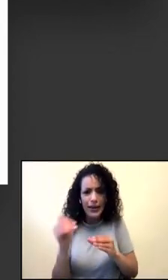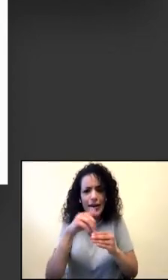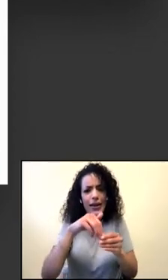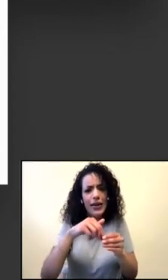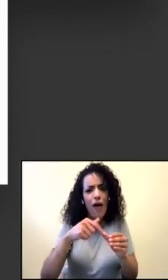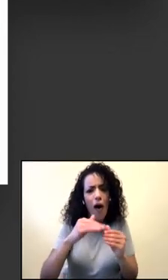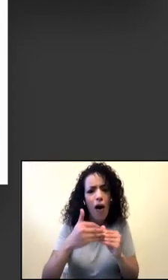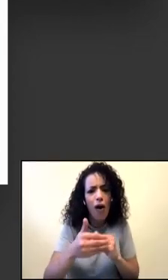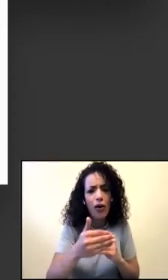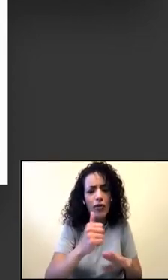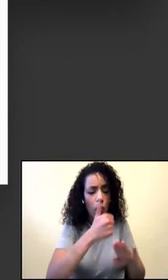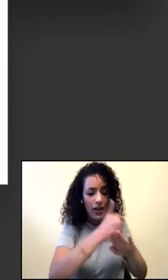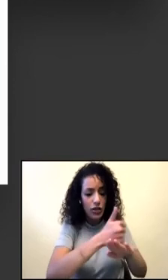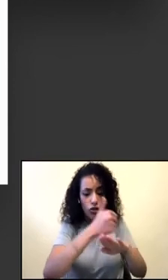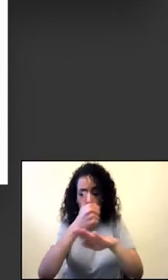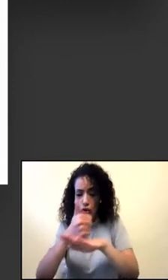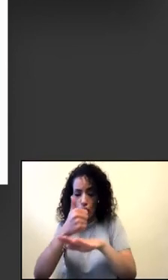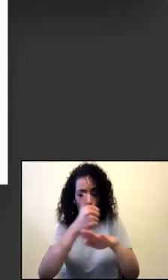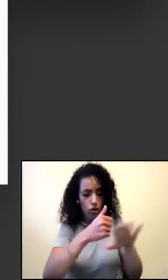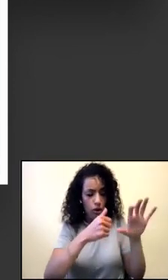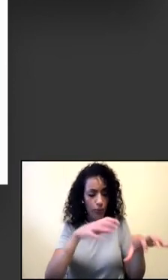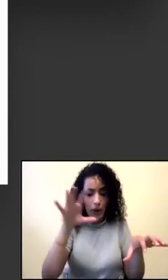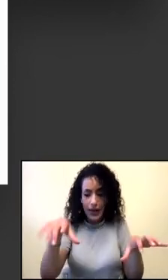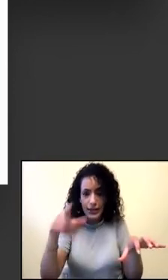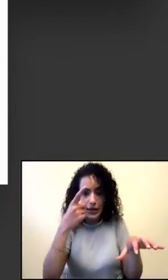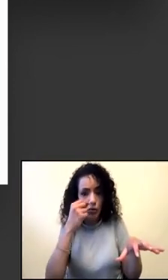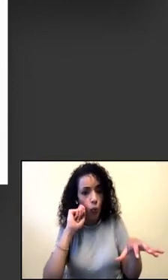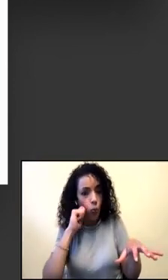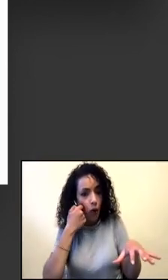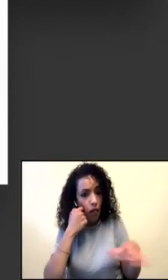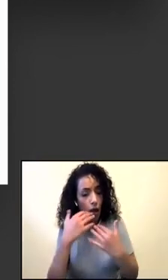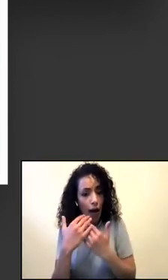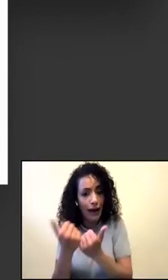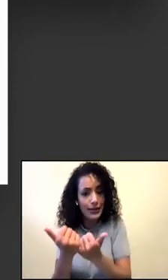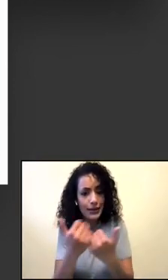amenable to that. So i thought, Aanchal, I would start with you again if that's okay.